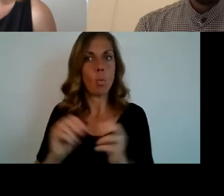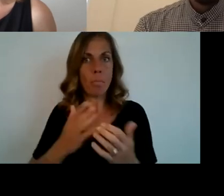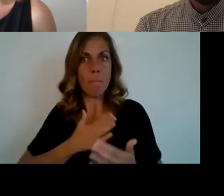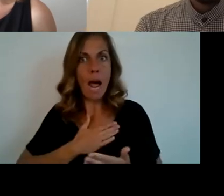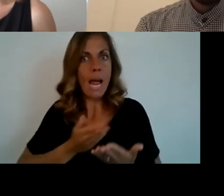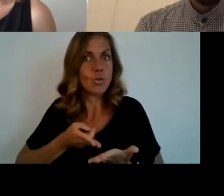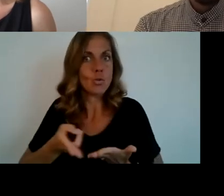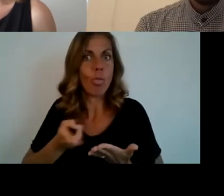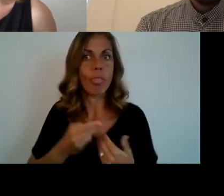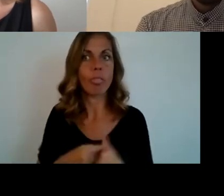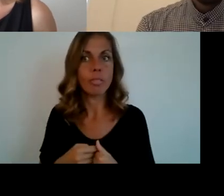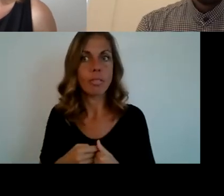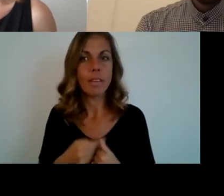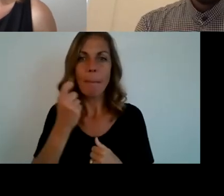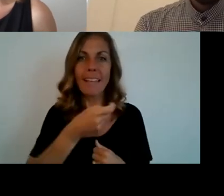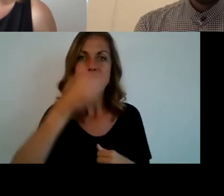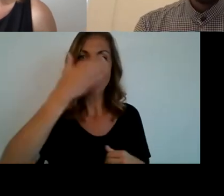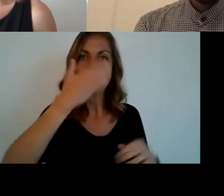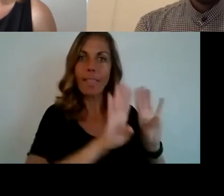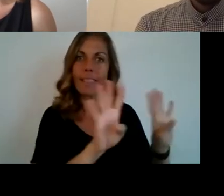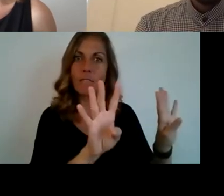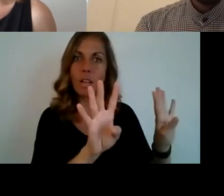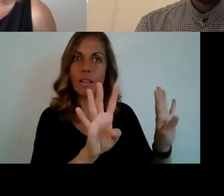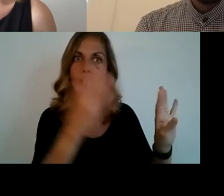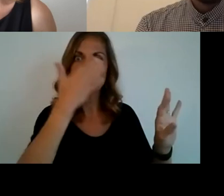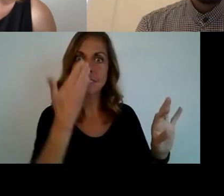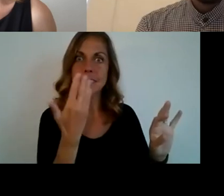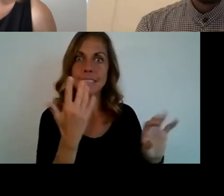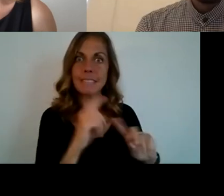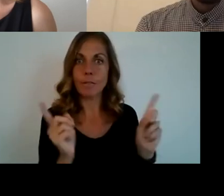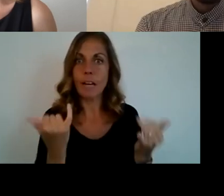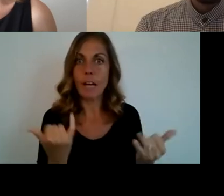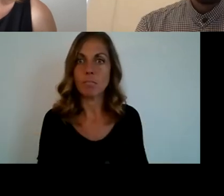perhaps the threat level is a little different. Or very different. So, all the covering behaviors